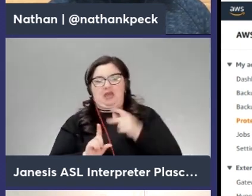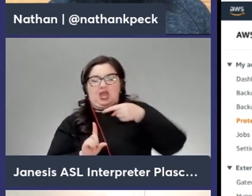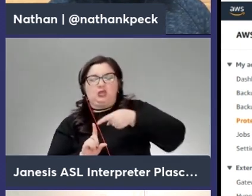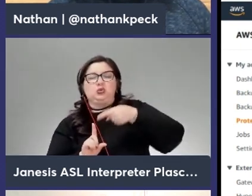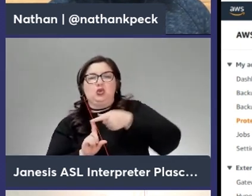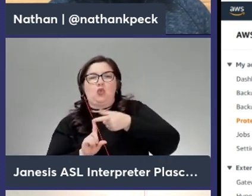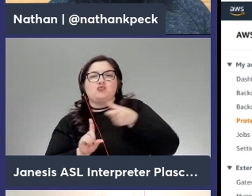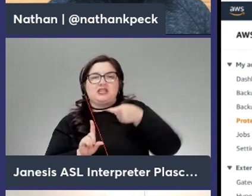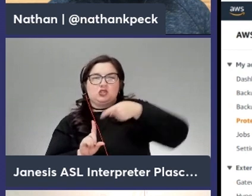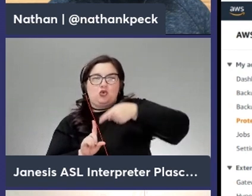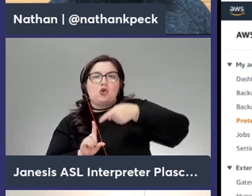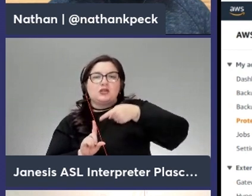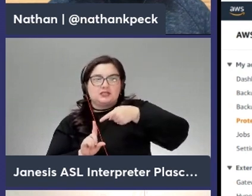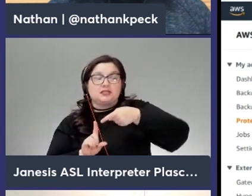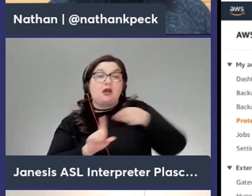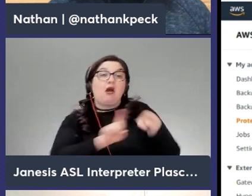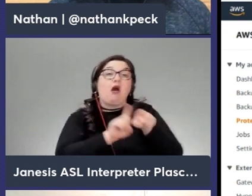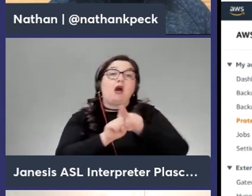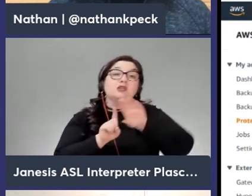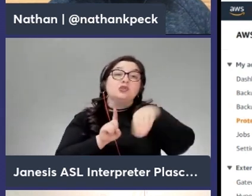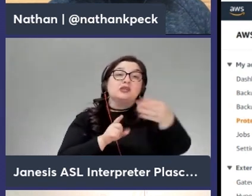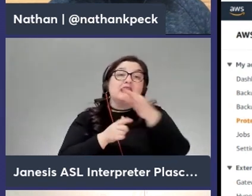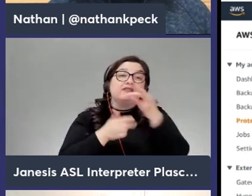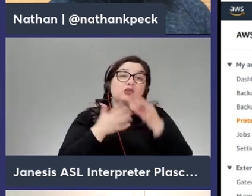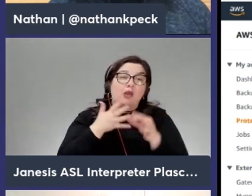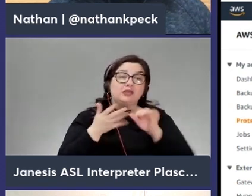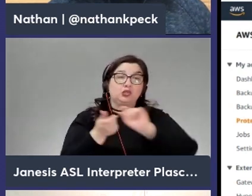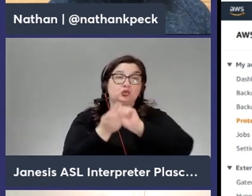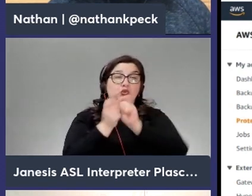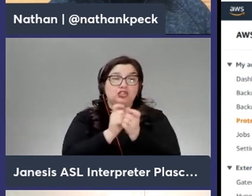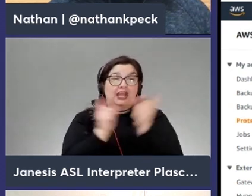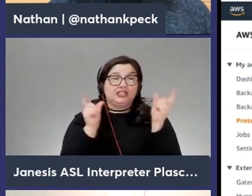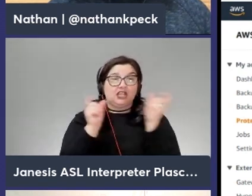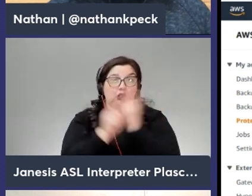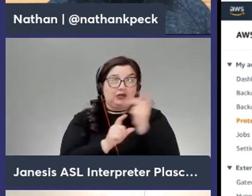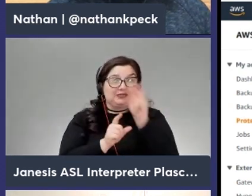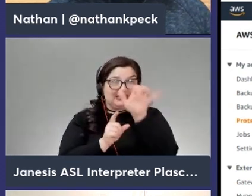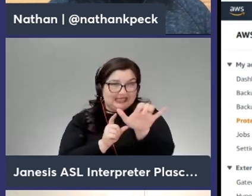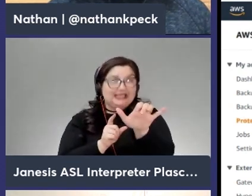It'll also give me the option to change the encryption key of the restore bucket or object.